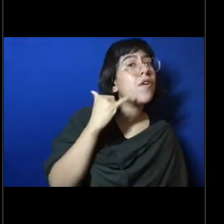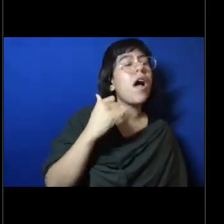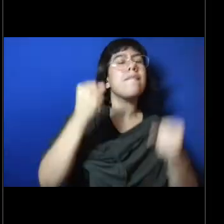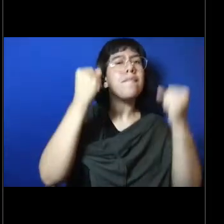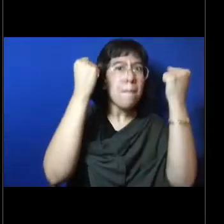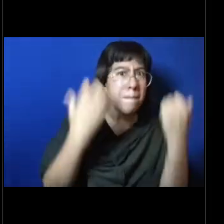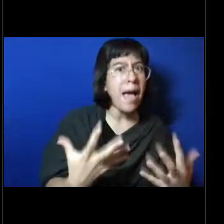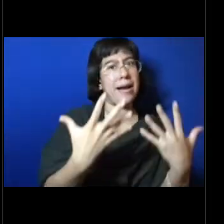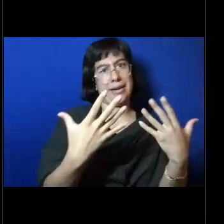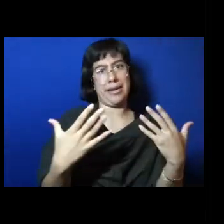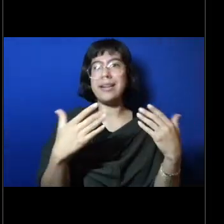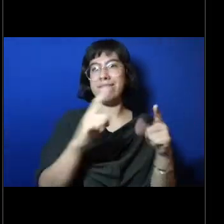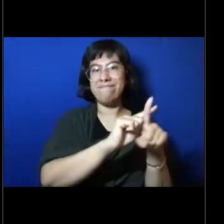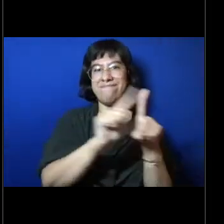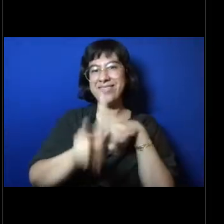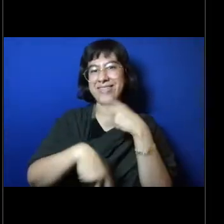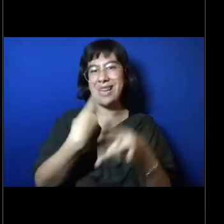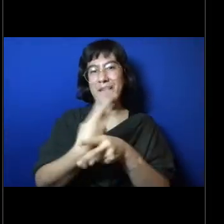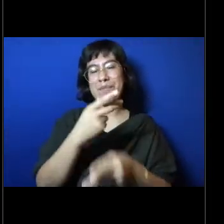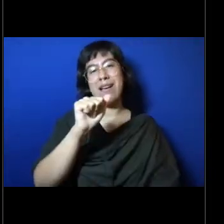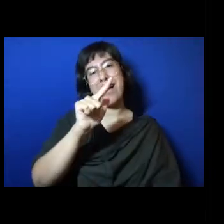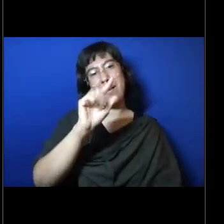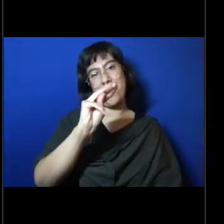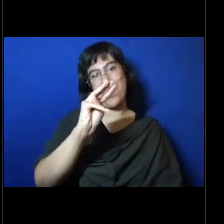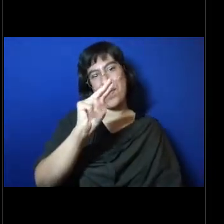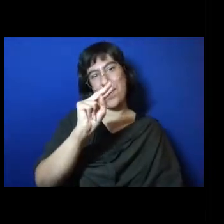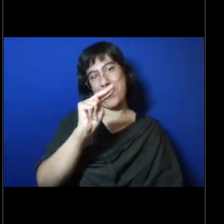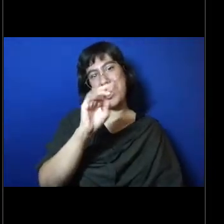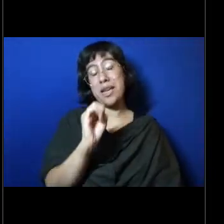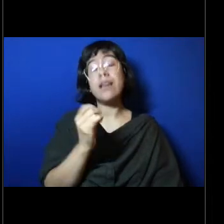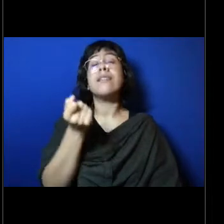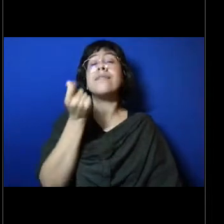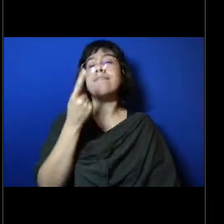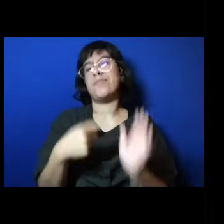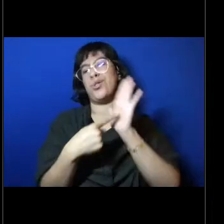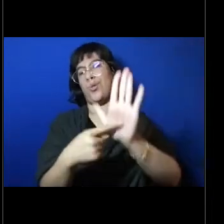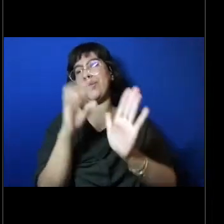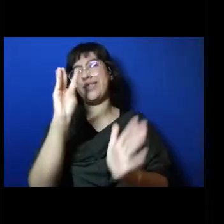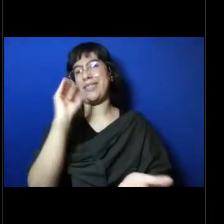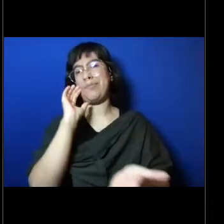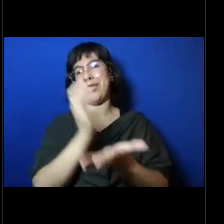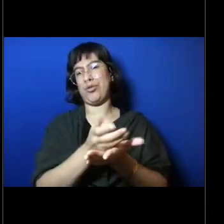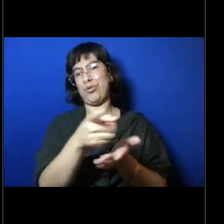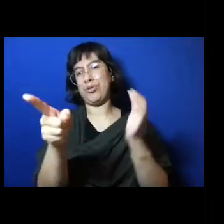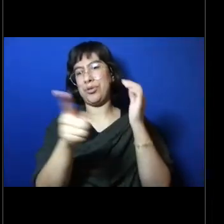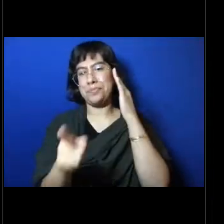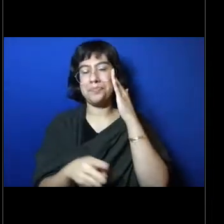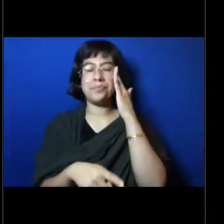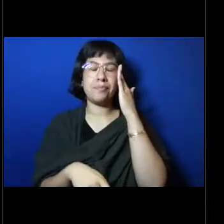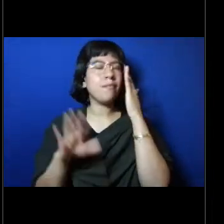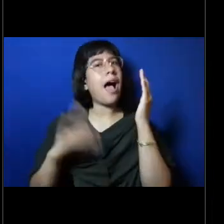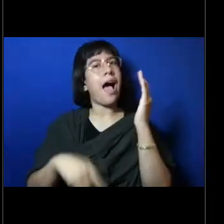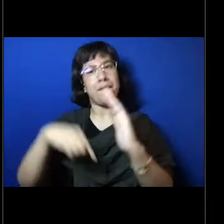all in one place. Now this panel here, I only have six of those. I have yet to dive in Northern California